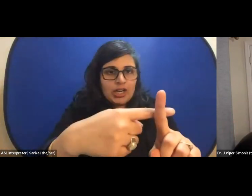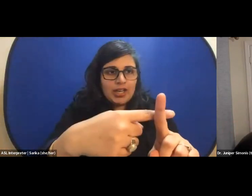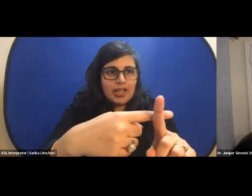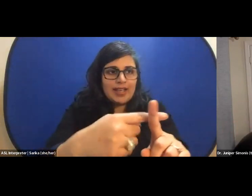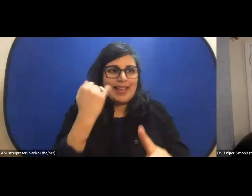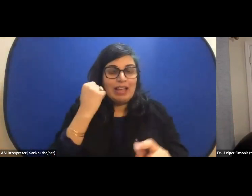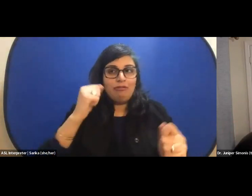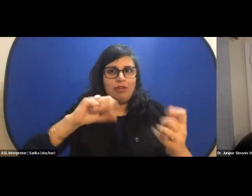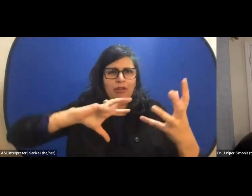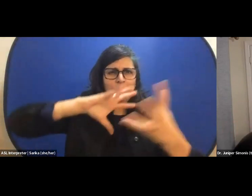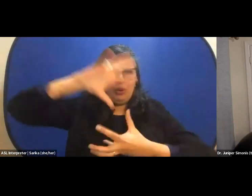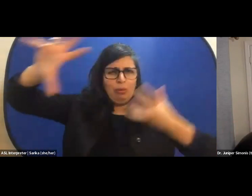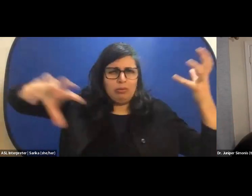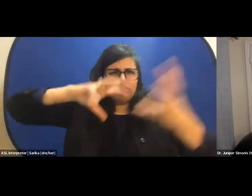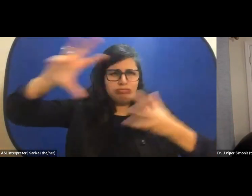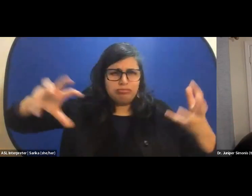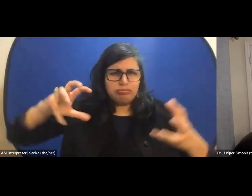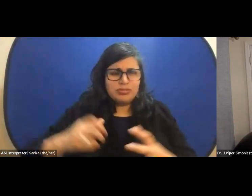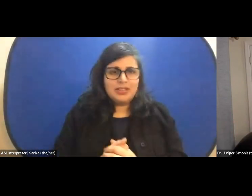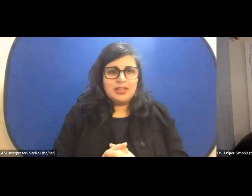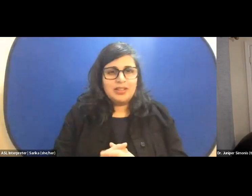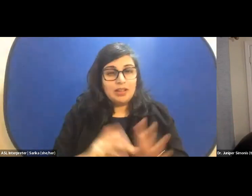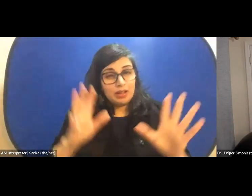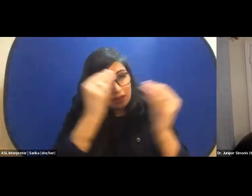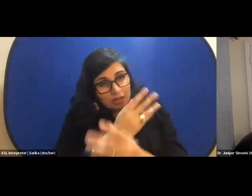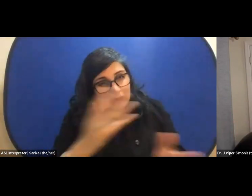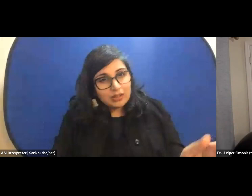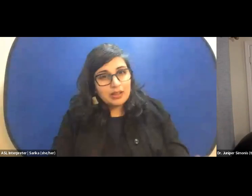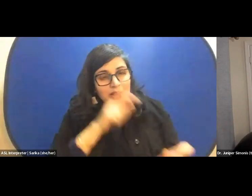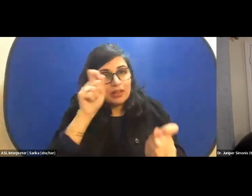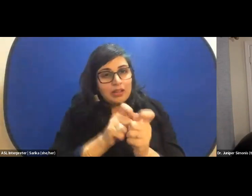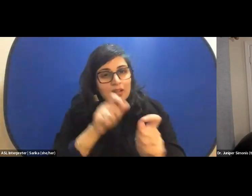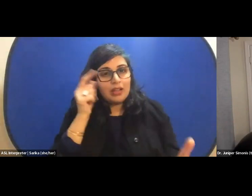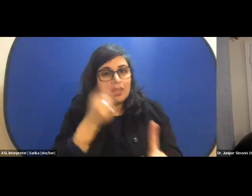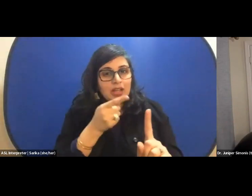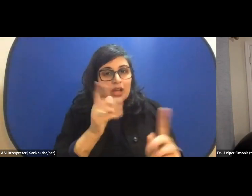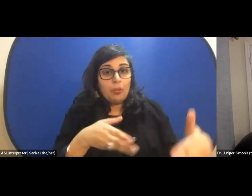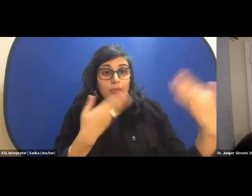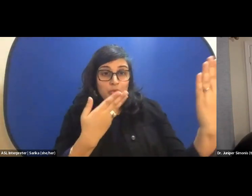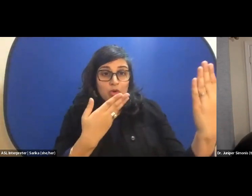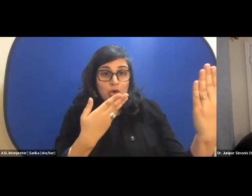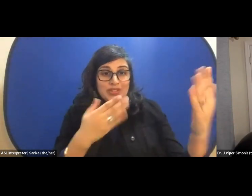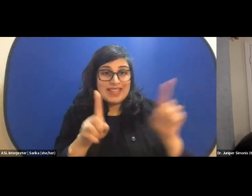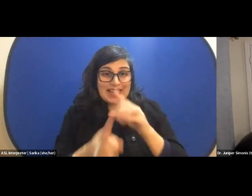fundamentally indiscriminate. Point blank. You can't target somebody with a cloud. It doesn't work